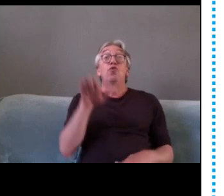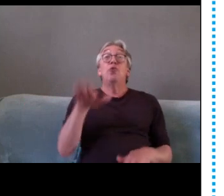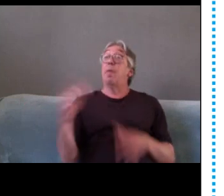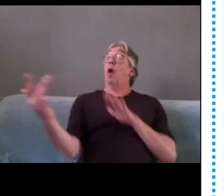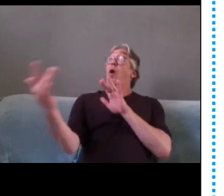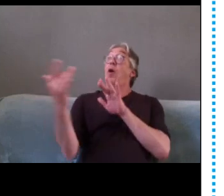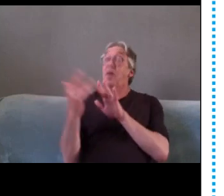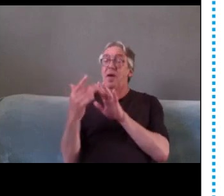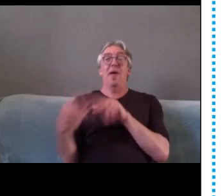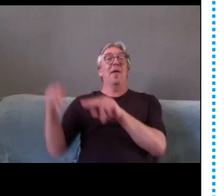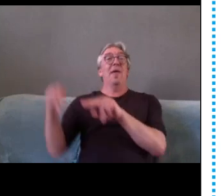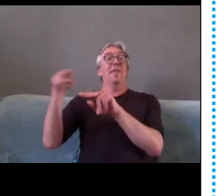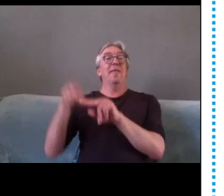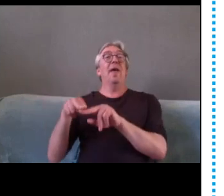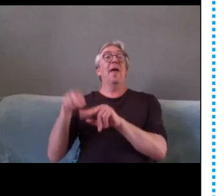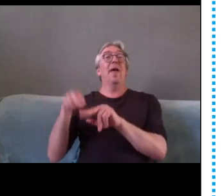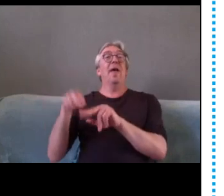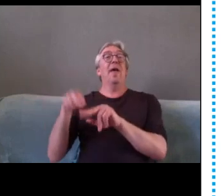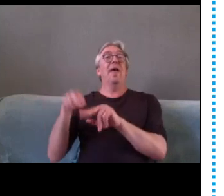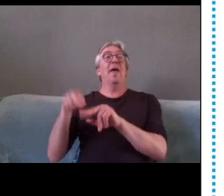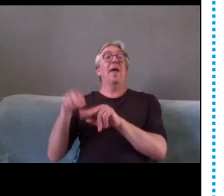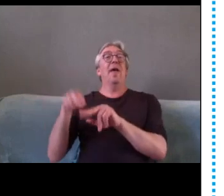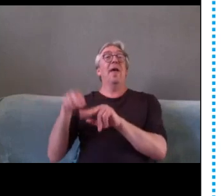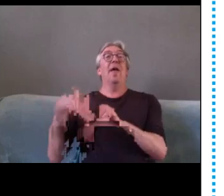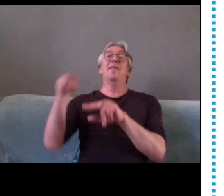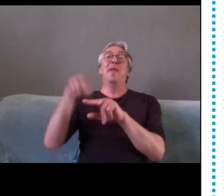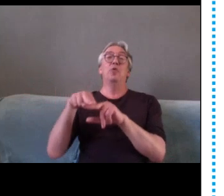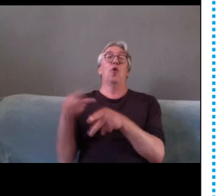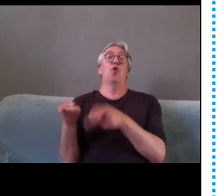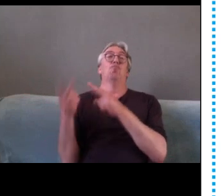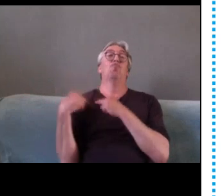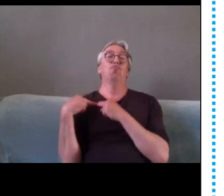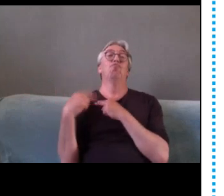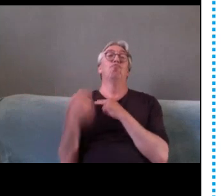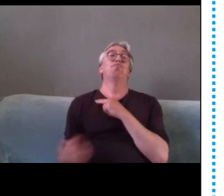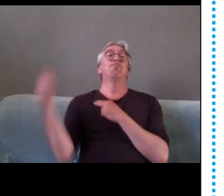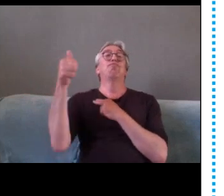And the authority can point at the relevant policymaker,